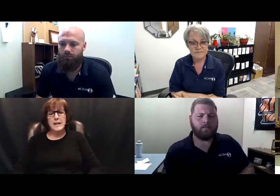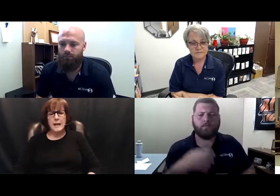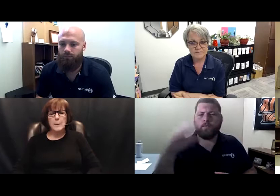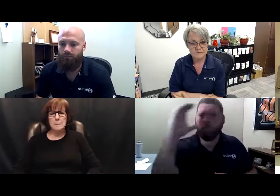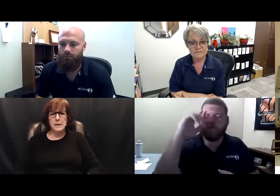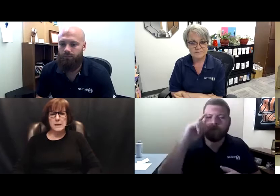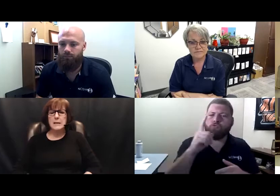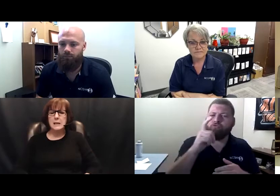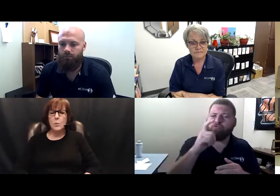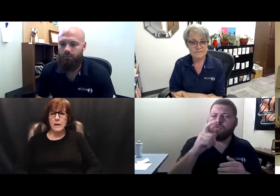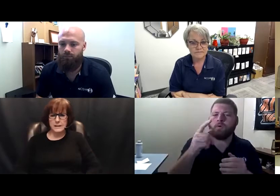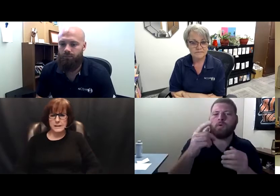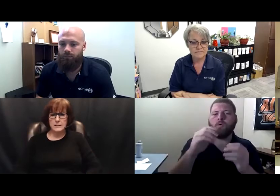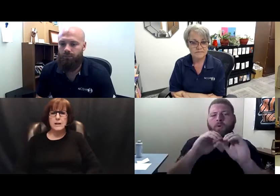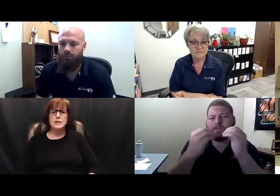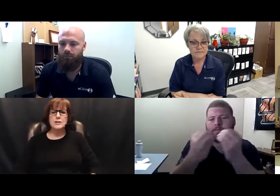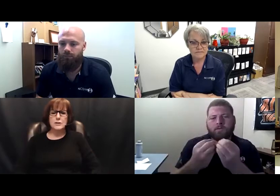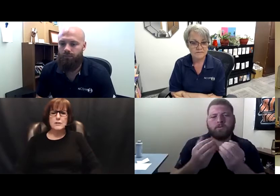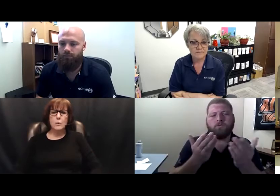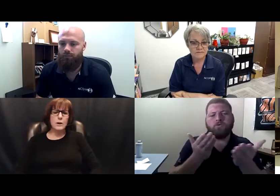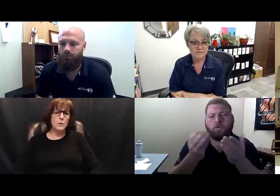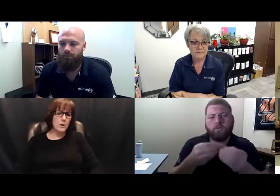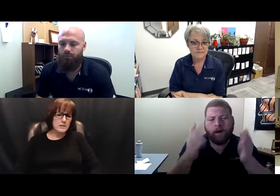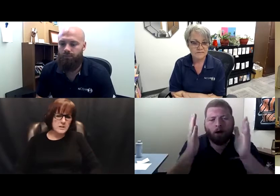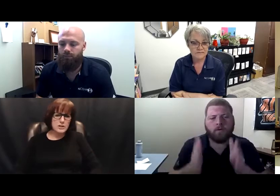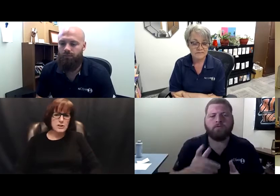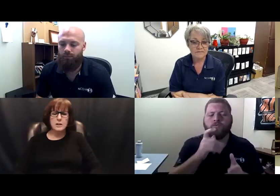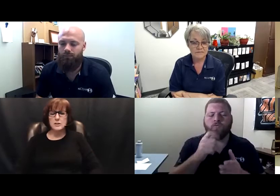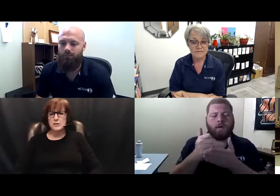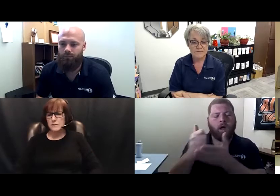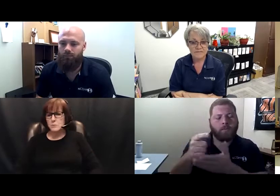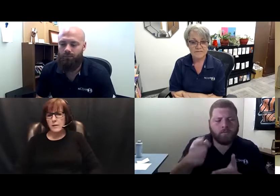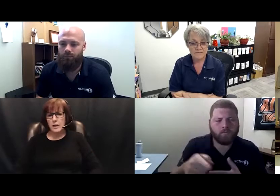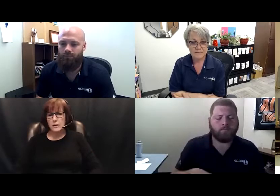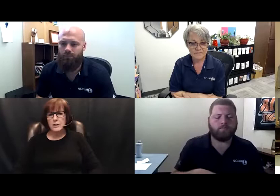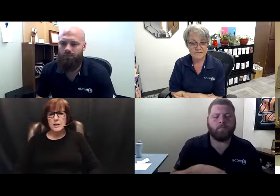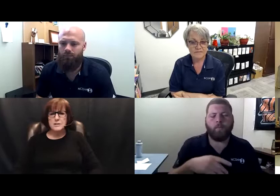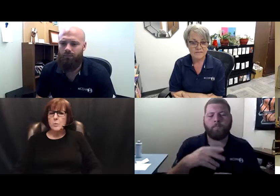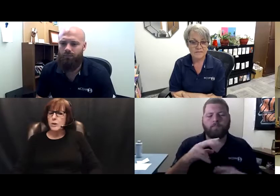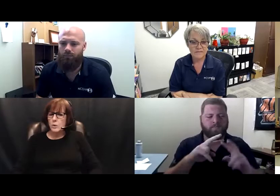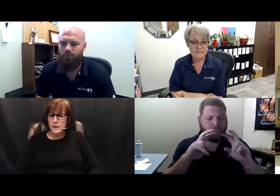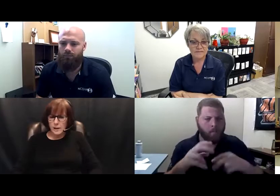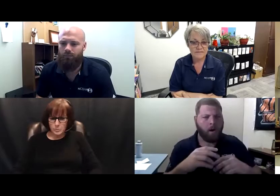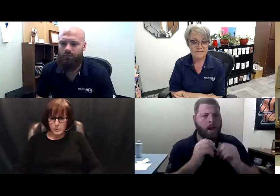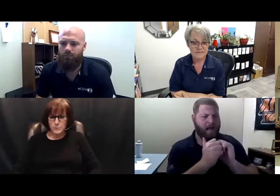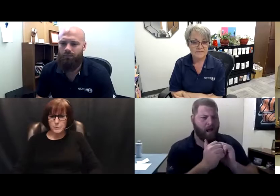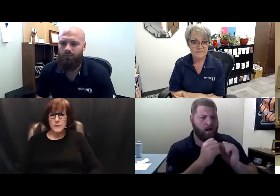help me get what I need search for an organization, a service provider, someone who can help you.